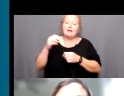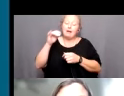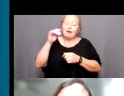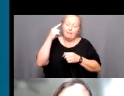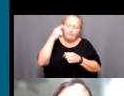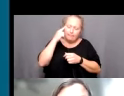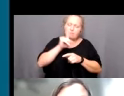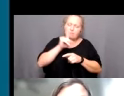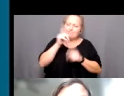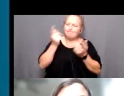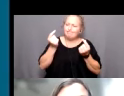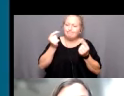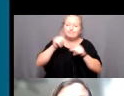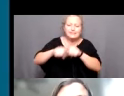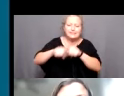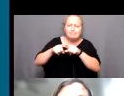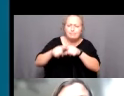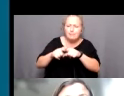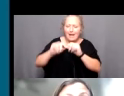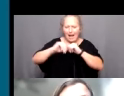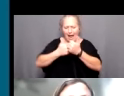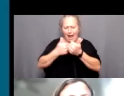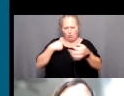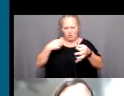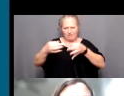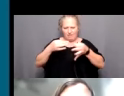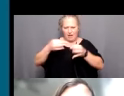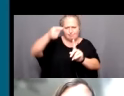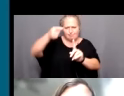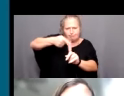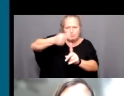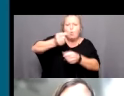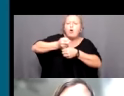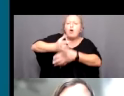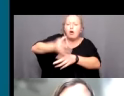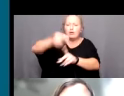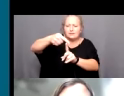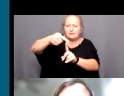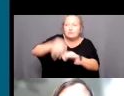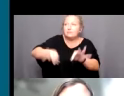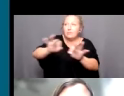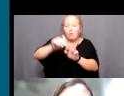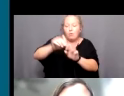depends on how we define root causes, so that's the key. If we understand